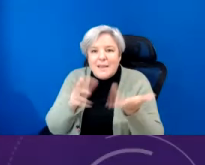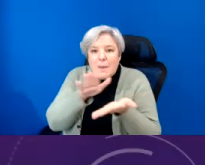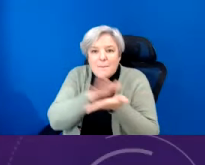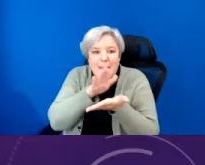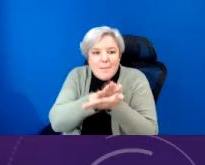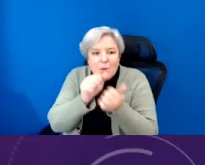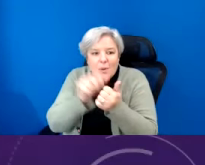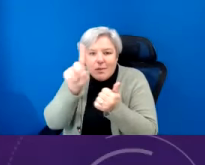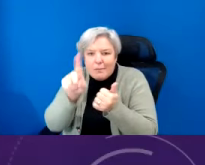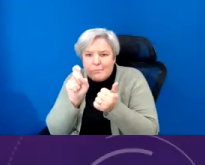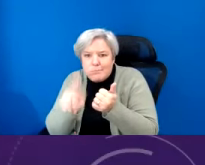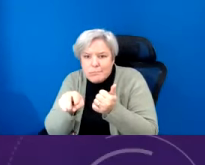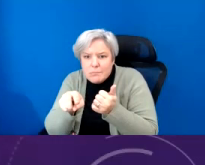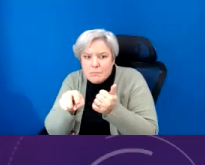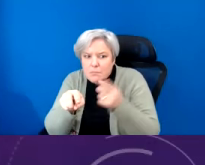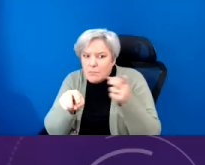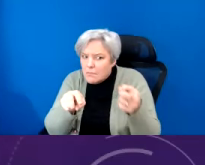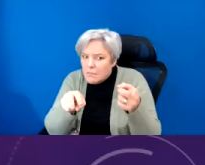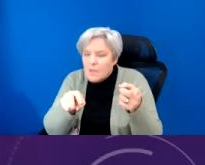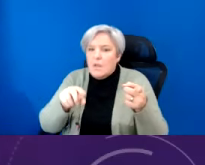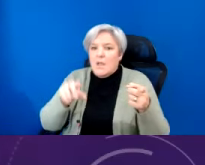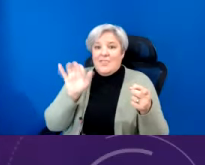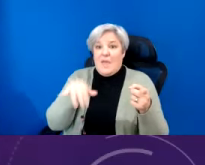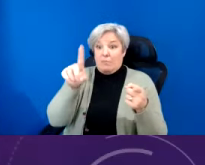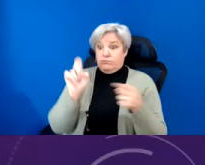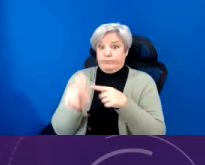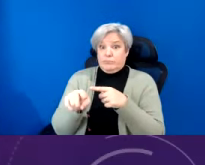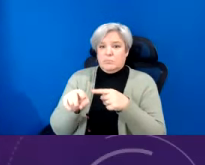point icon, and this indicates that an assignment